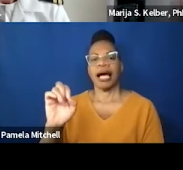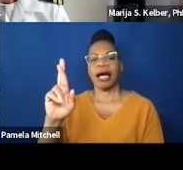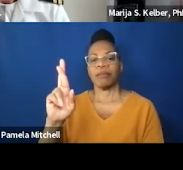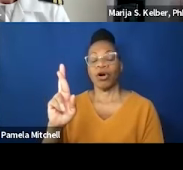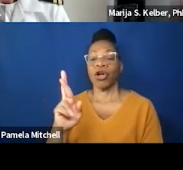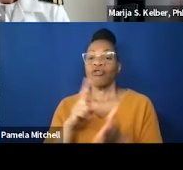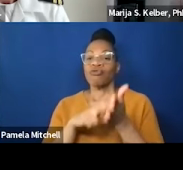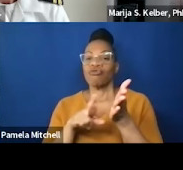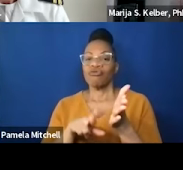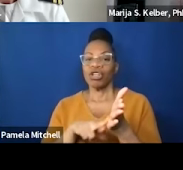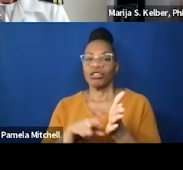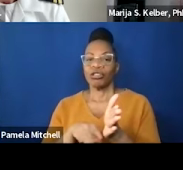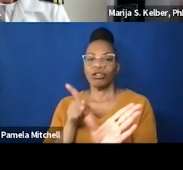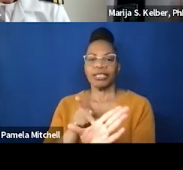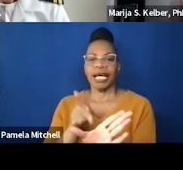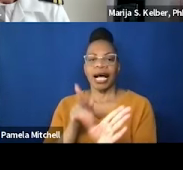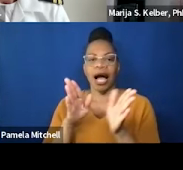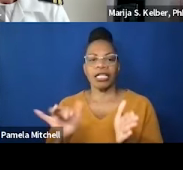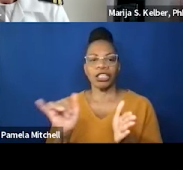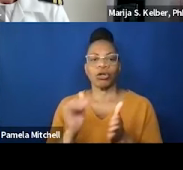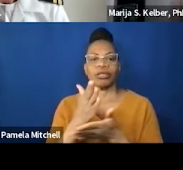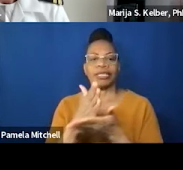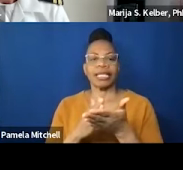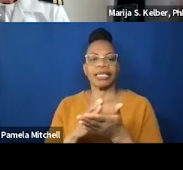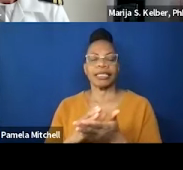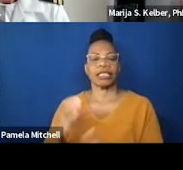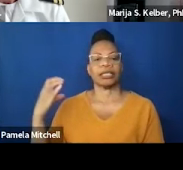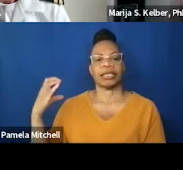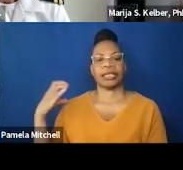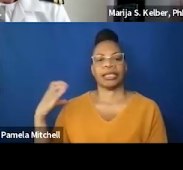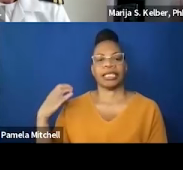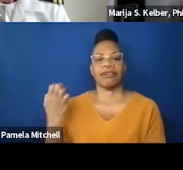and Section Chief for Evidence, Synthesis and Dissemination at the Defense Health Agency